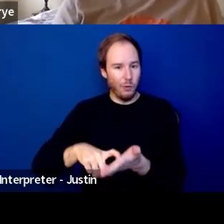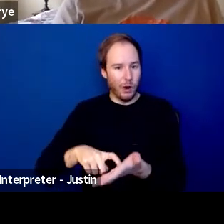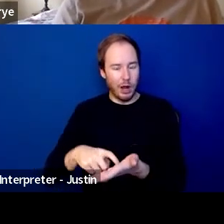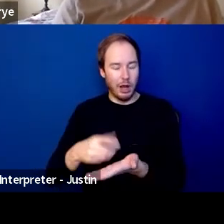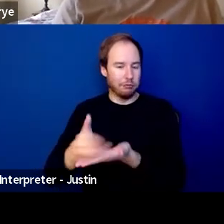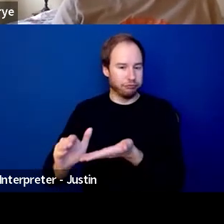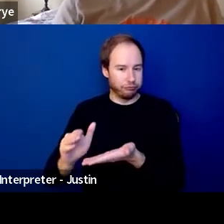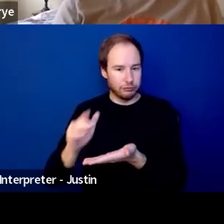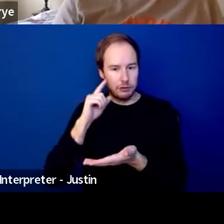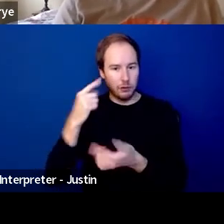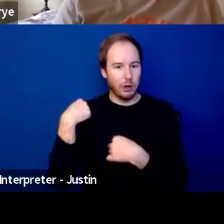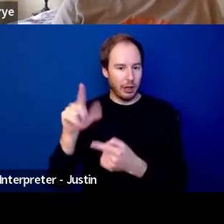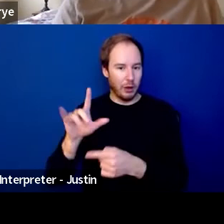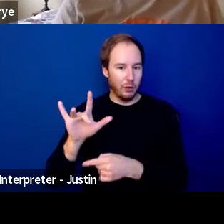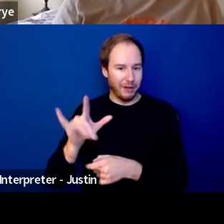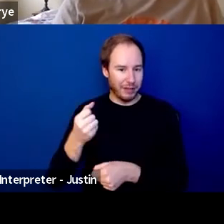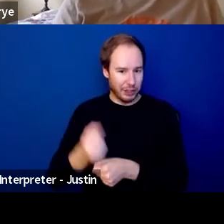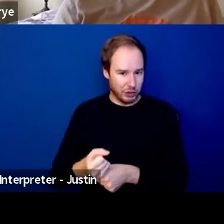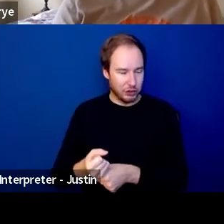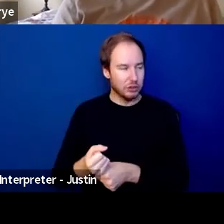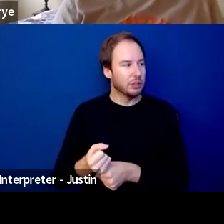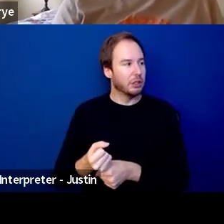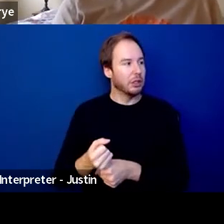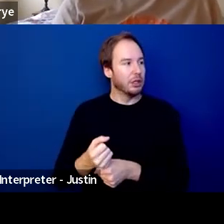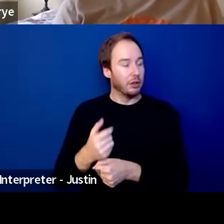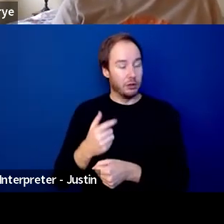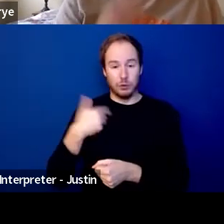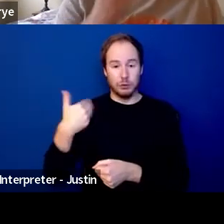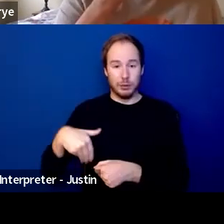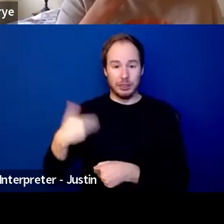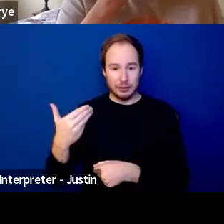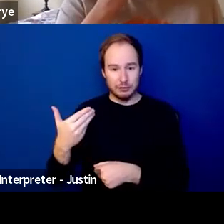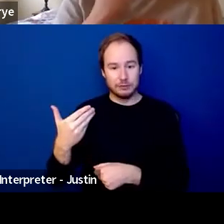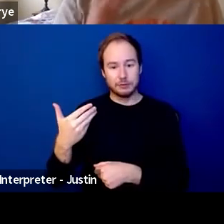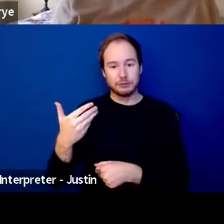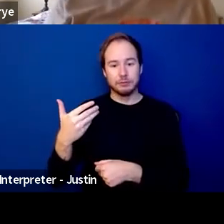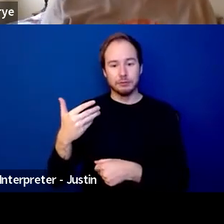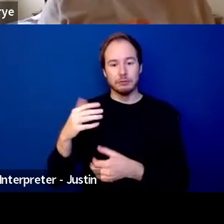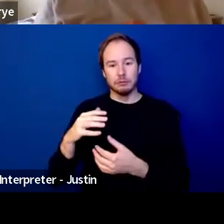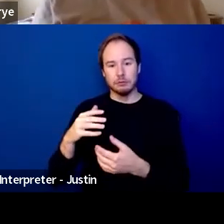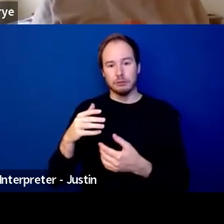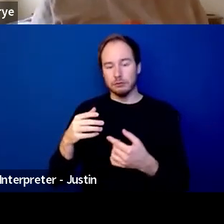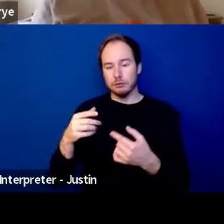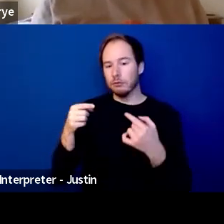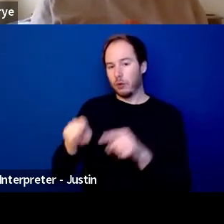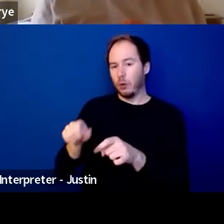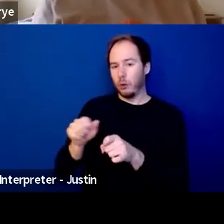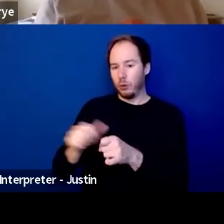So through having myself working in conjunction with the community outreach workers,